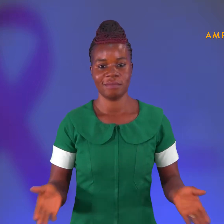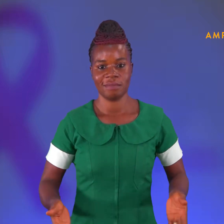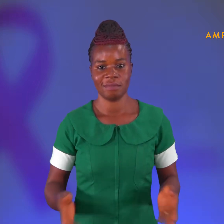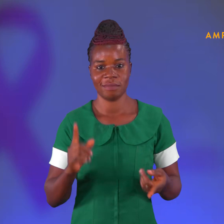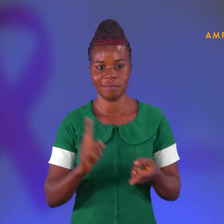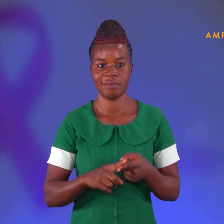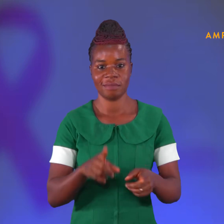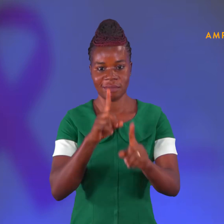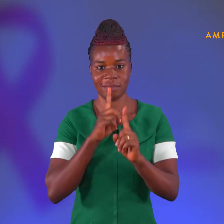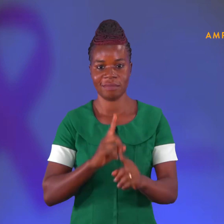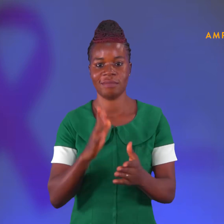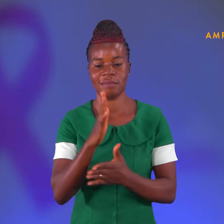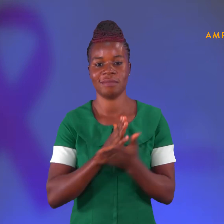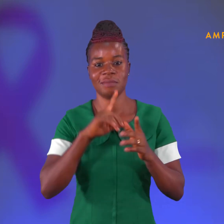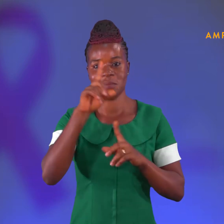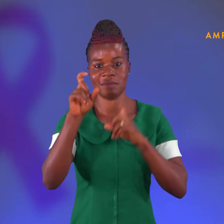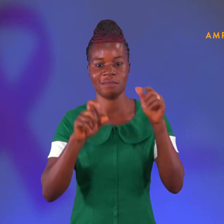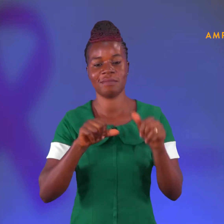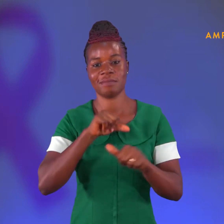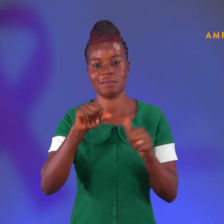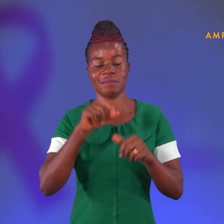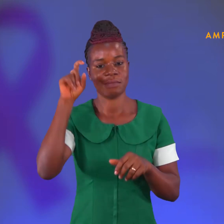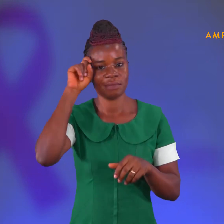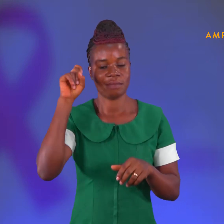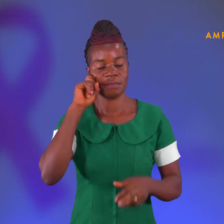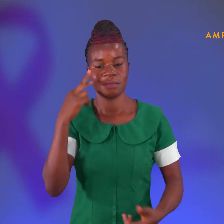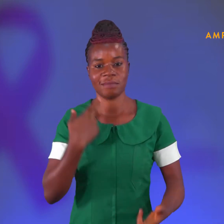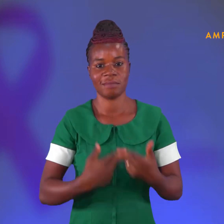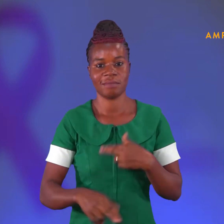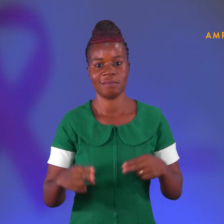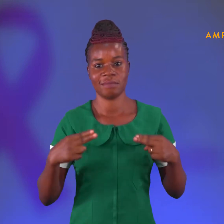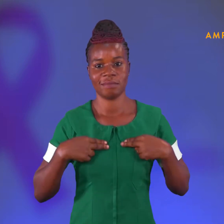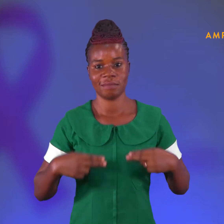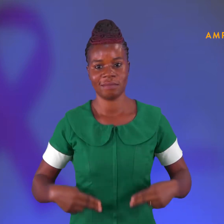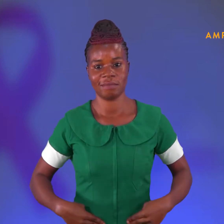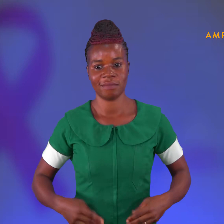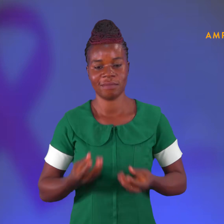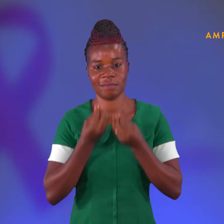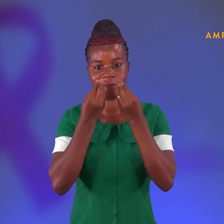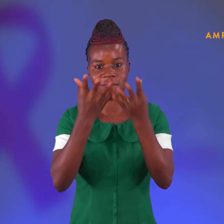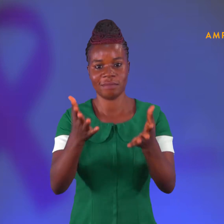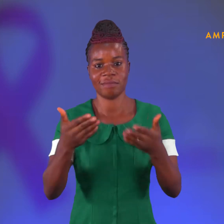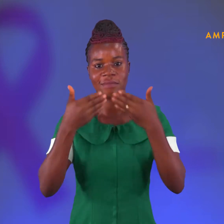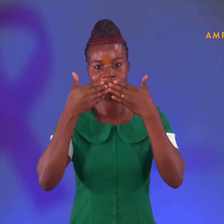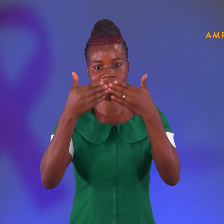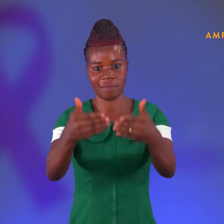In this session, I will be answering questions on sexual reproductive health information. Thank you.